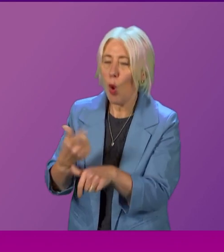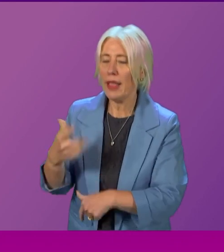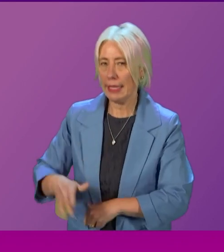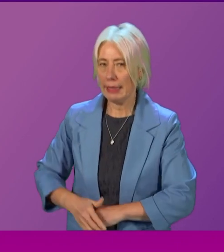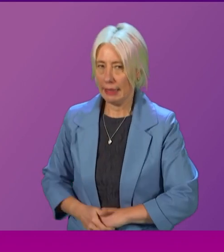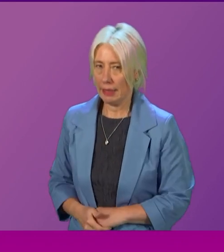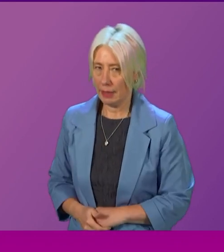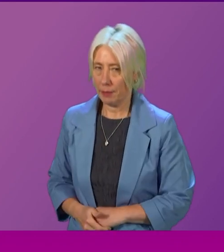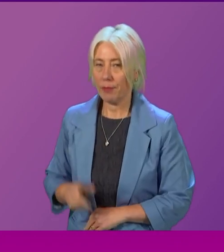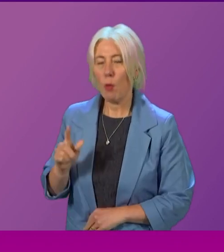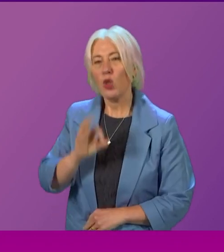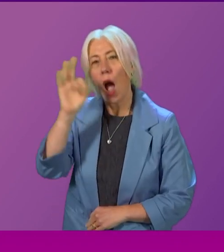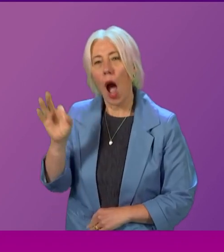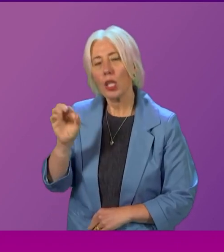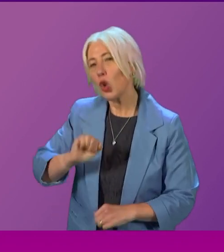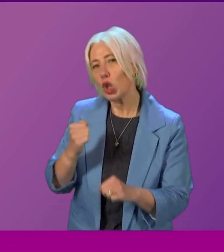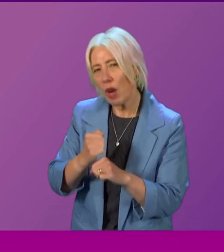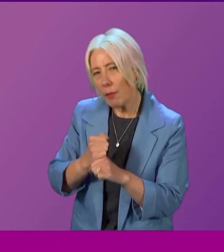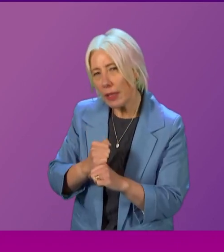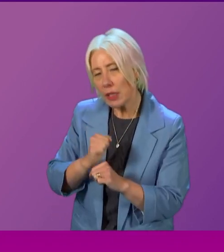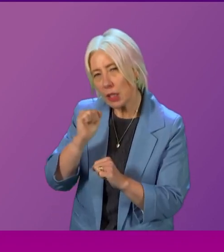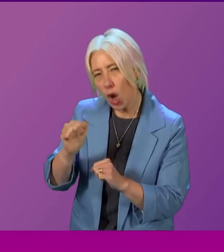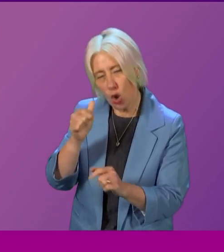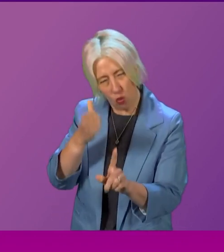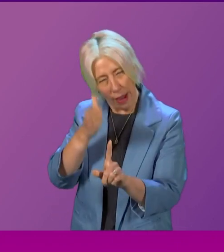To ask the Scottish Government whether it recognises the harms that are caused by alcohol